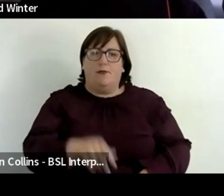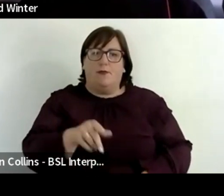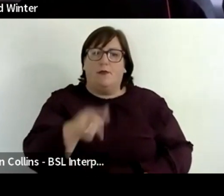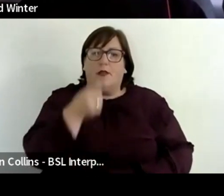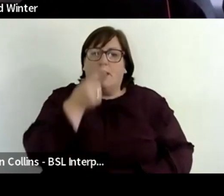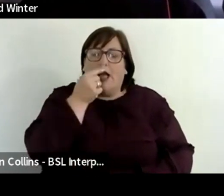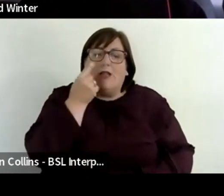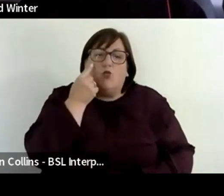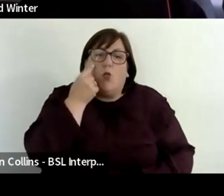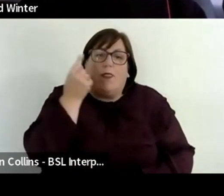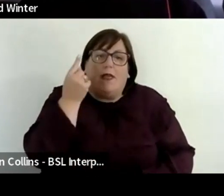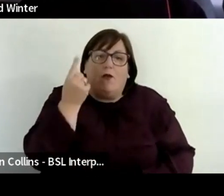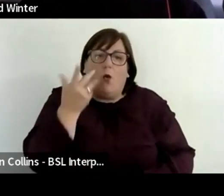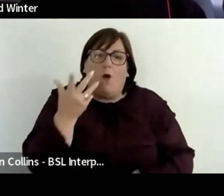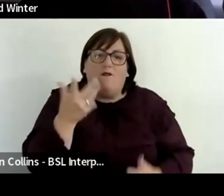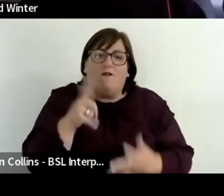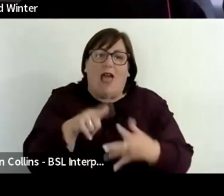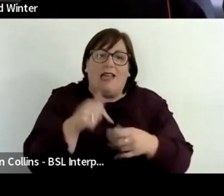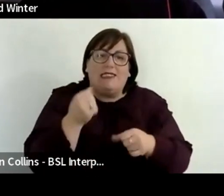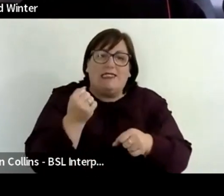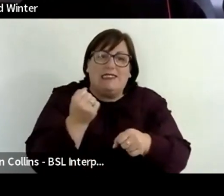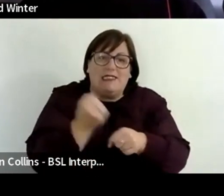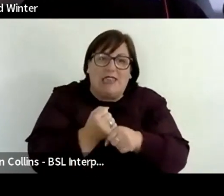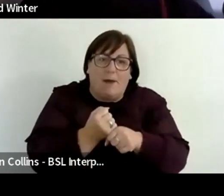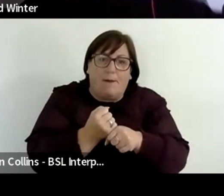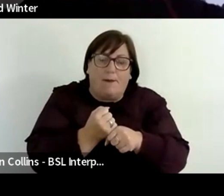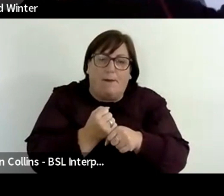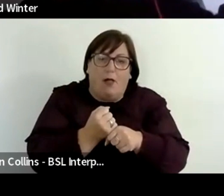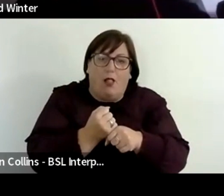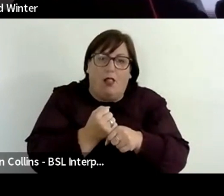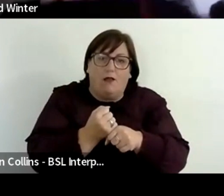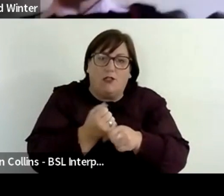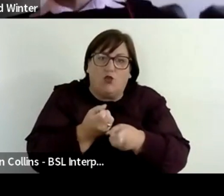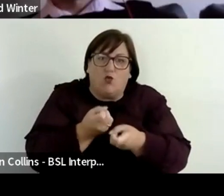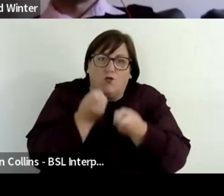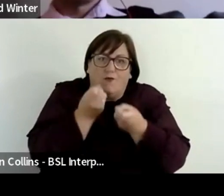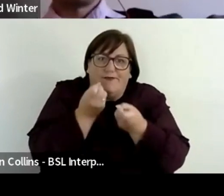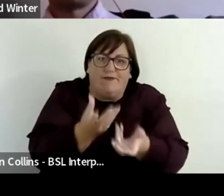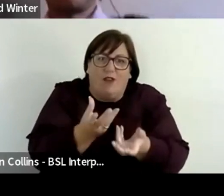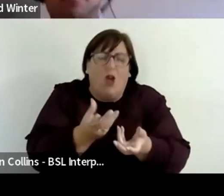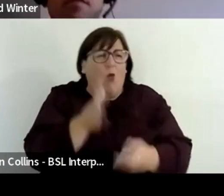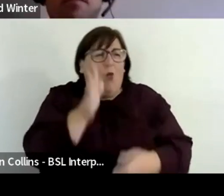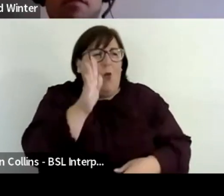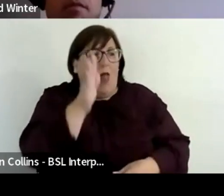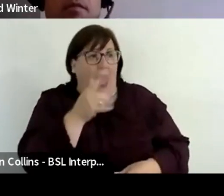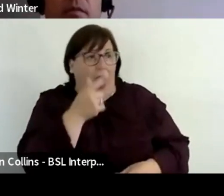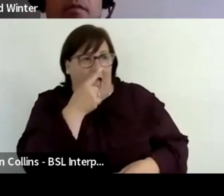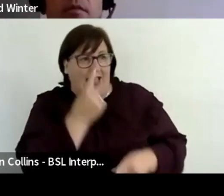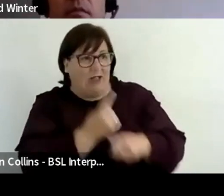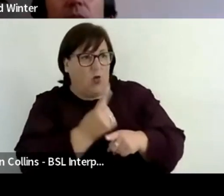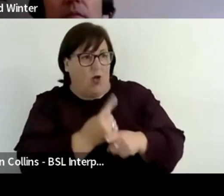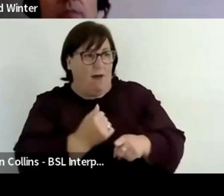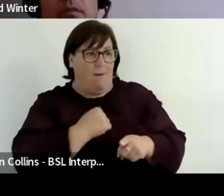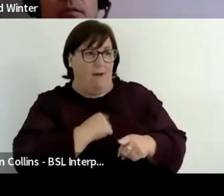Can I take this, as someone living and breathing with a disability and hiring manager.